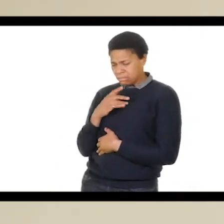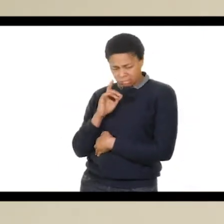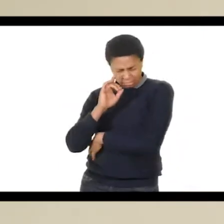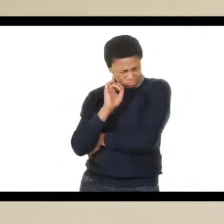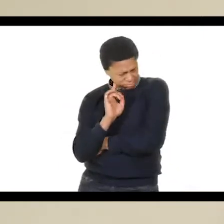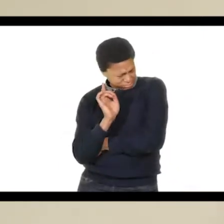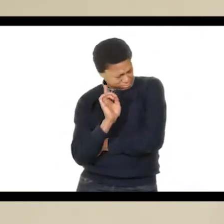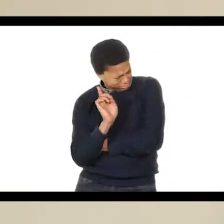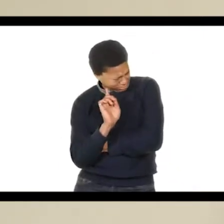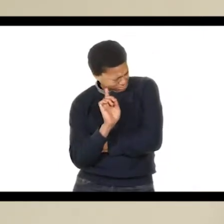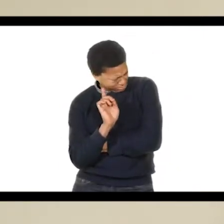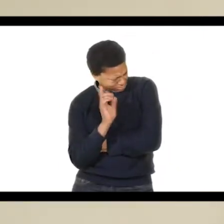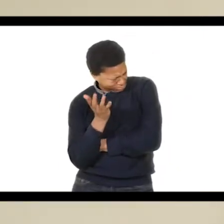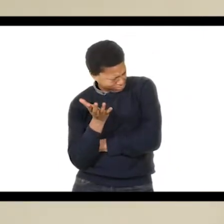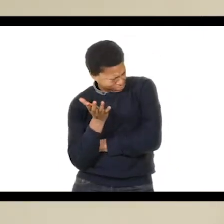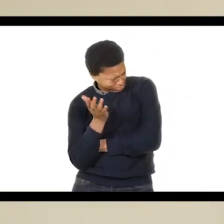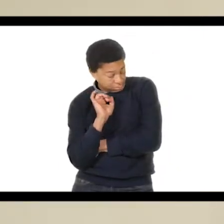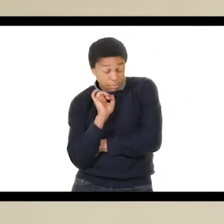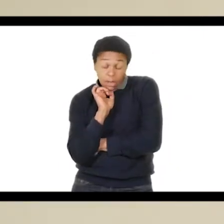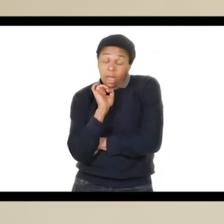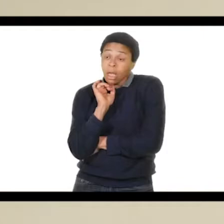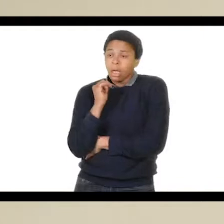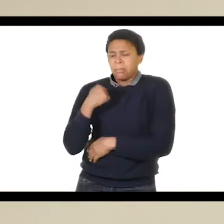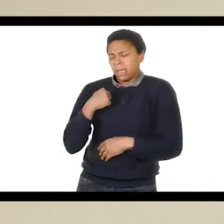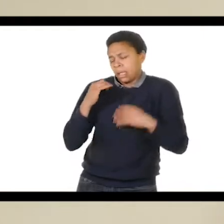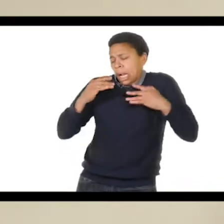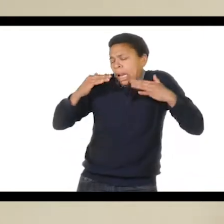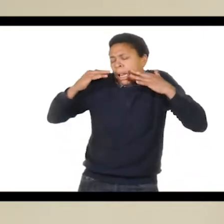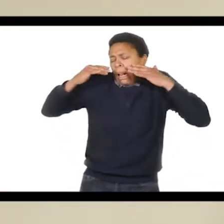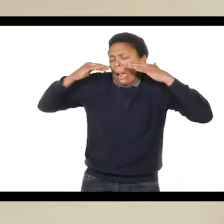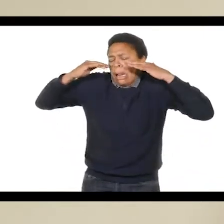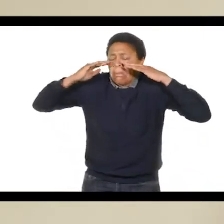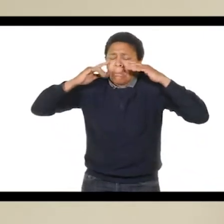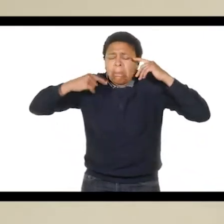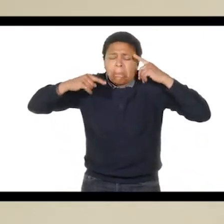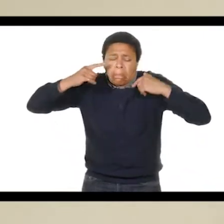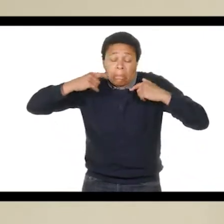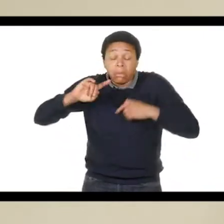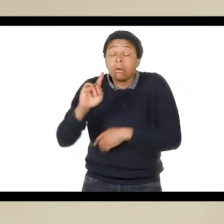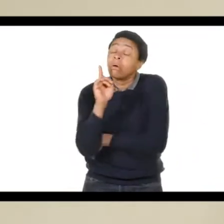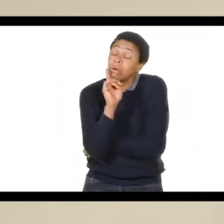And so she said, “Well, what is it?” You know? So I had a little cry obviously.